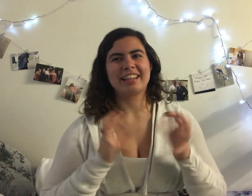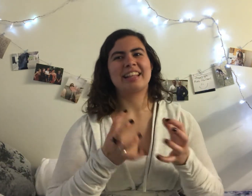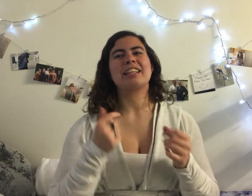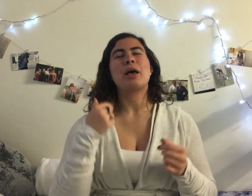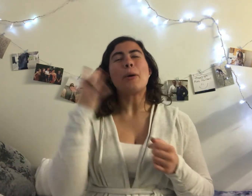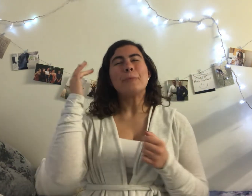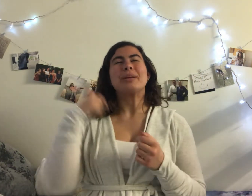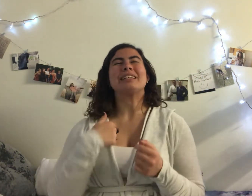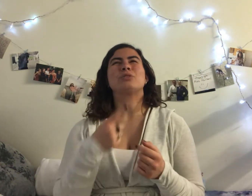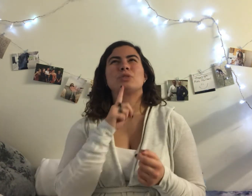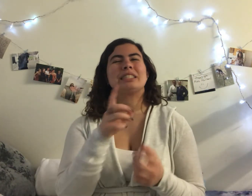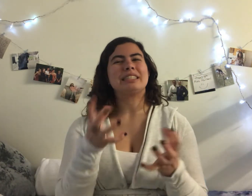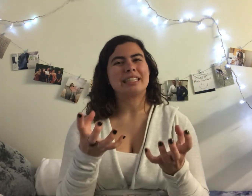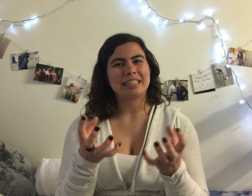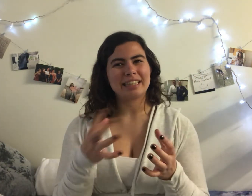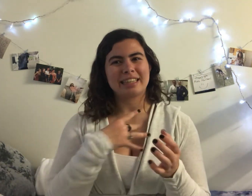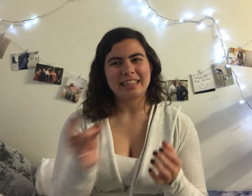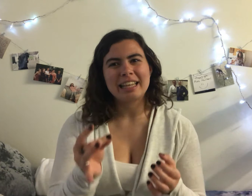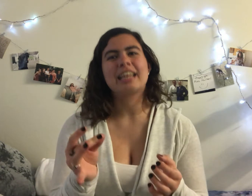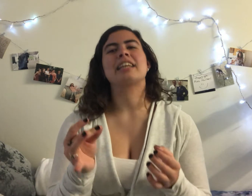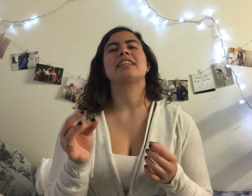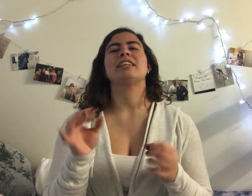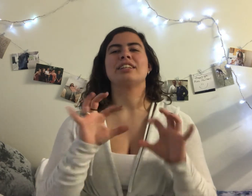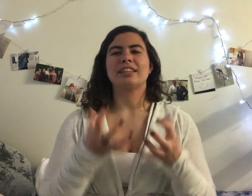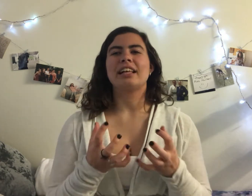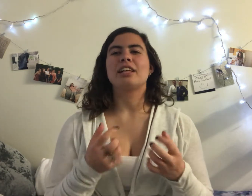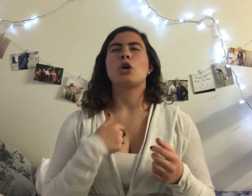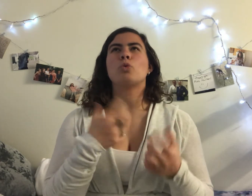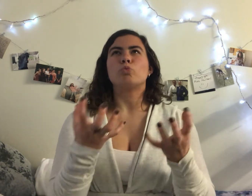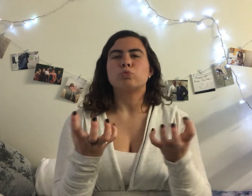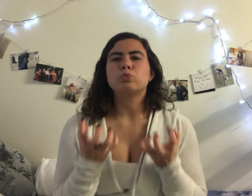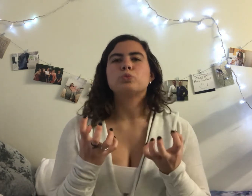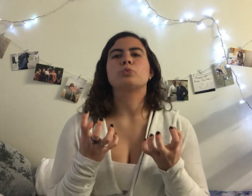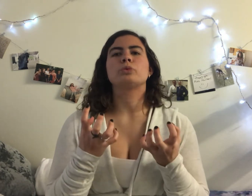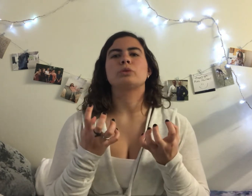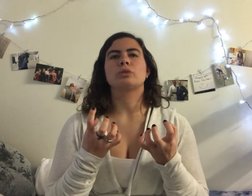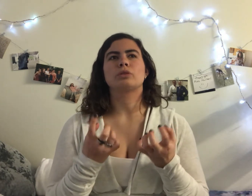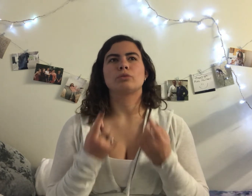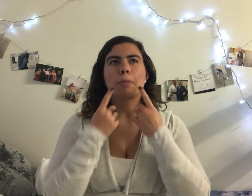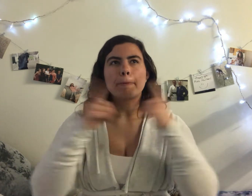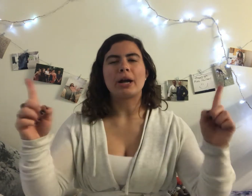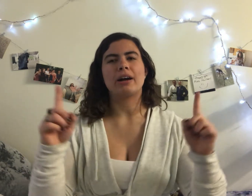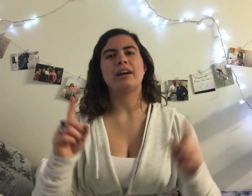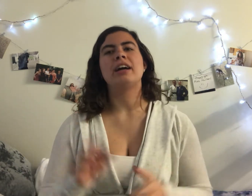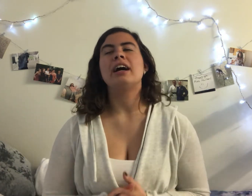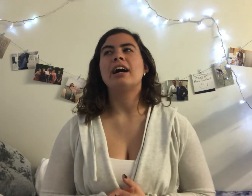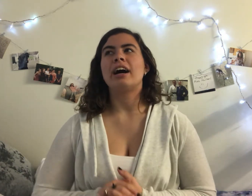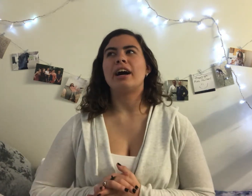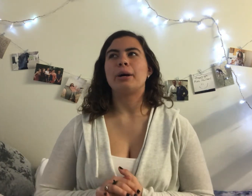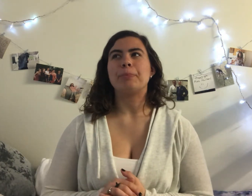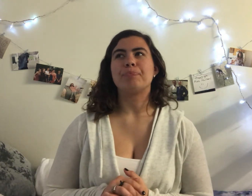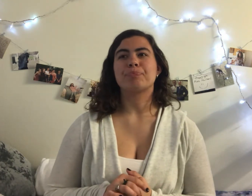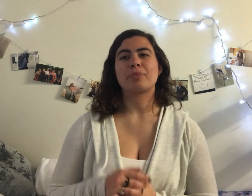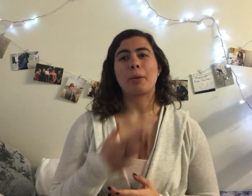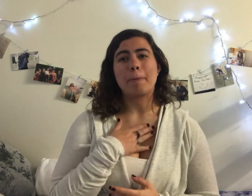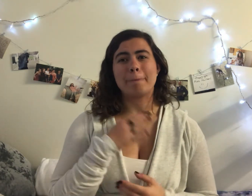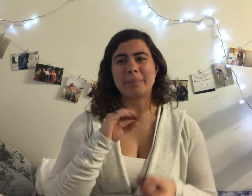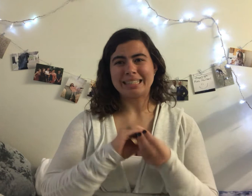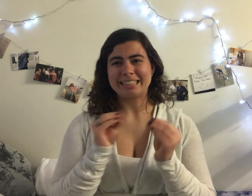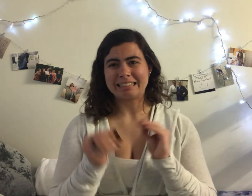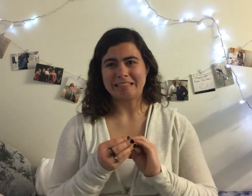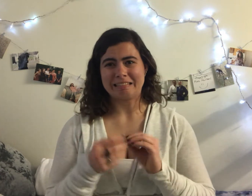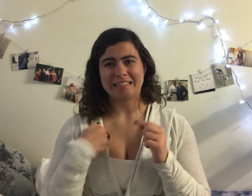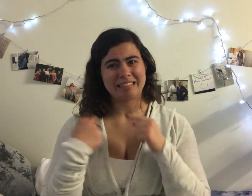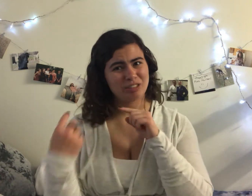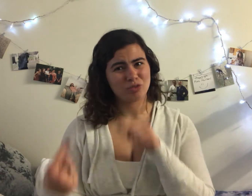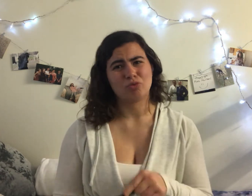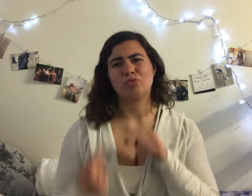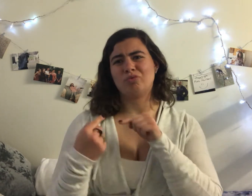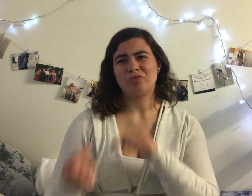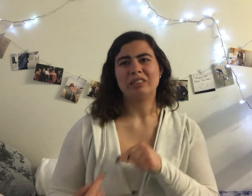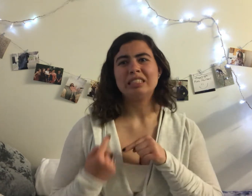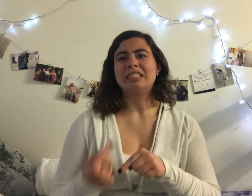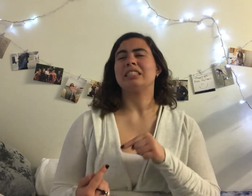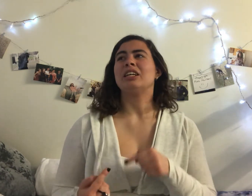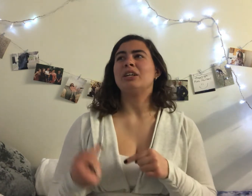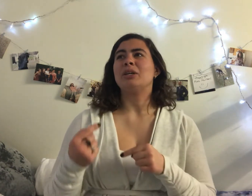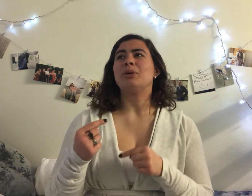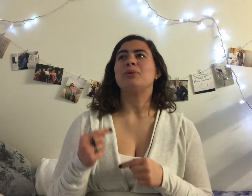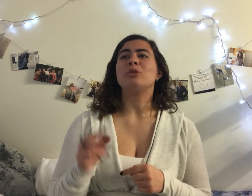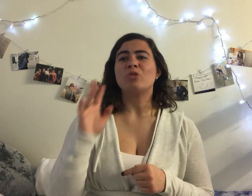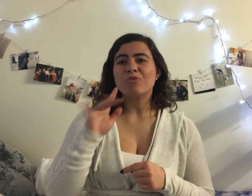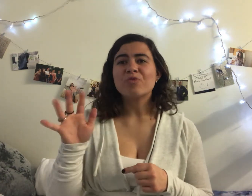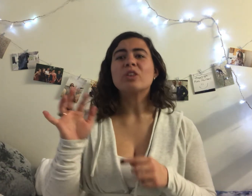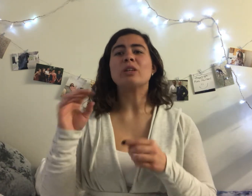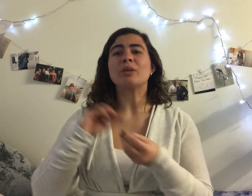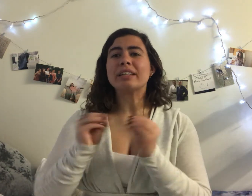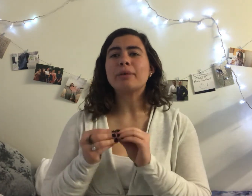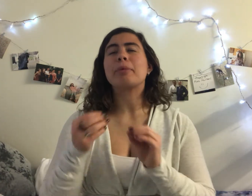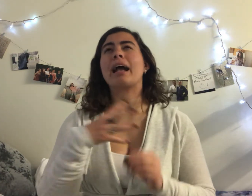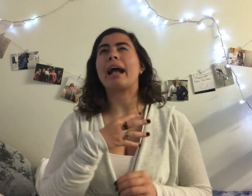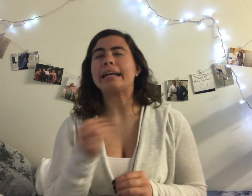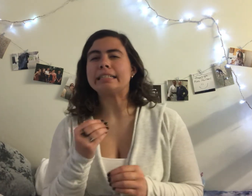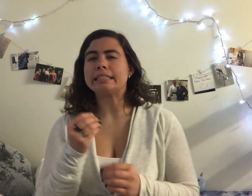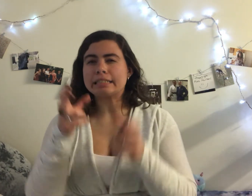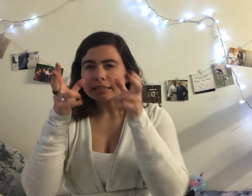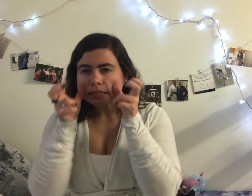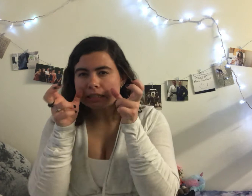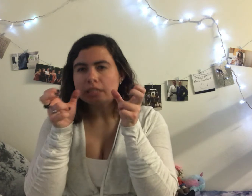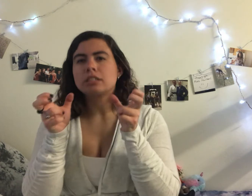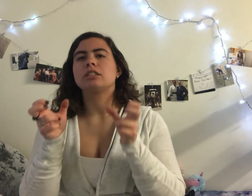I really like the class, though and I want to do well. I struggle with fingerspelling numbers and understanding